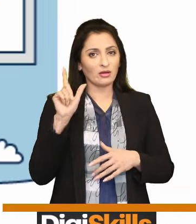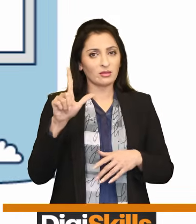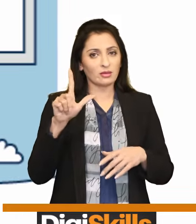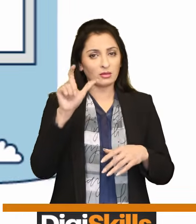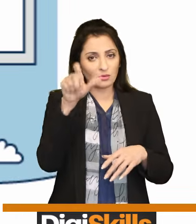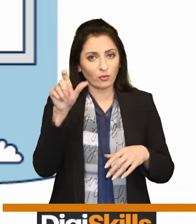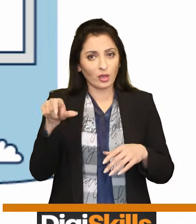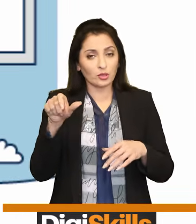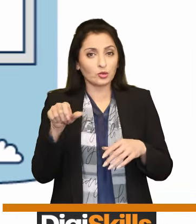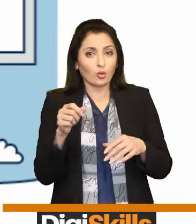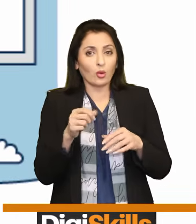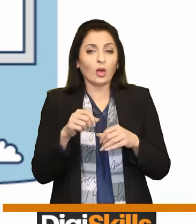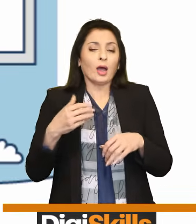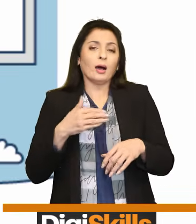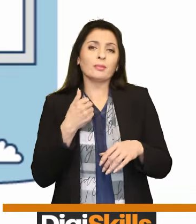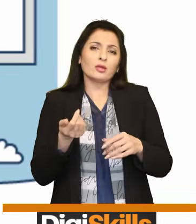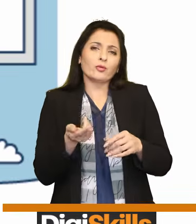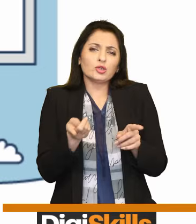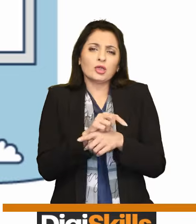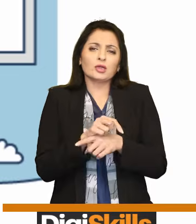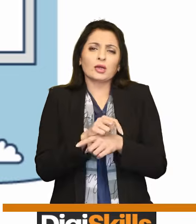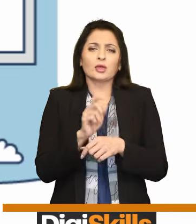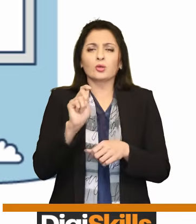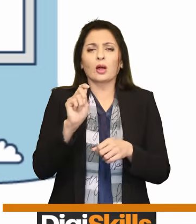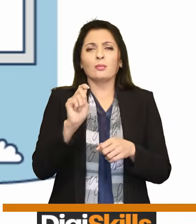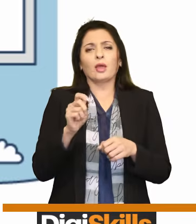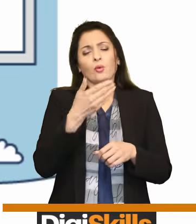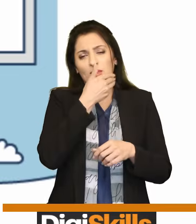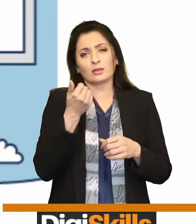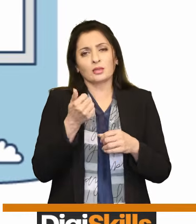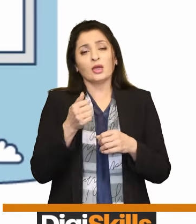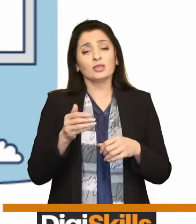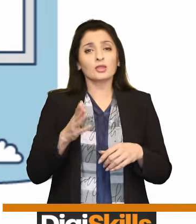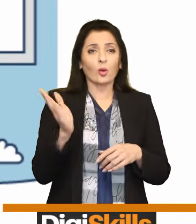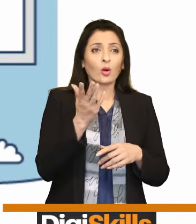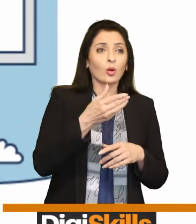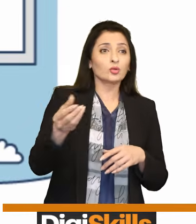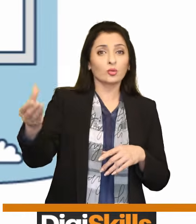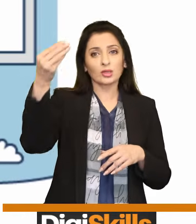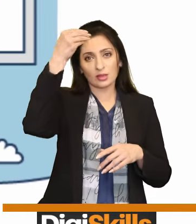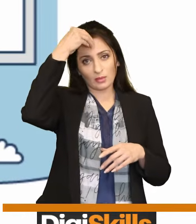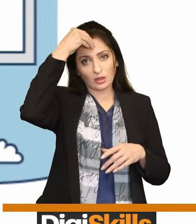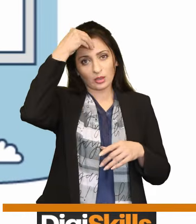who take advantage of flexible hours so that they can fulfill their other responsibilities.